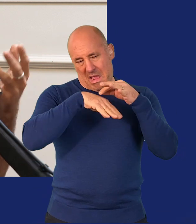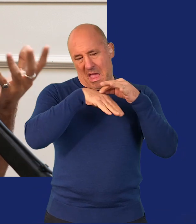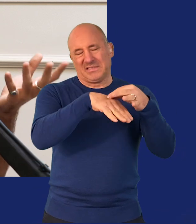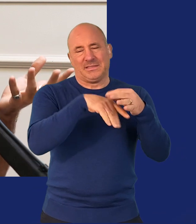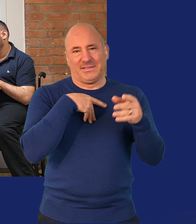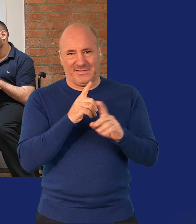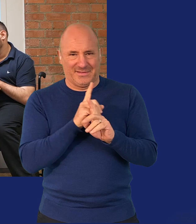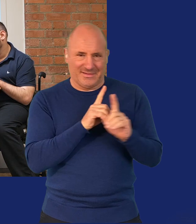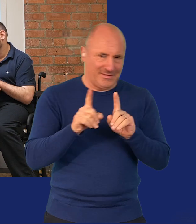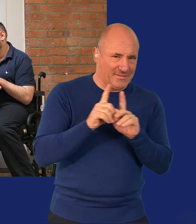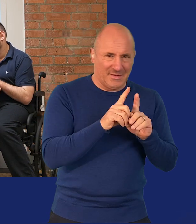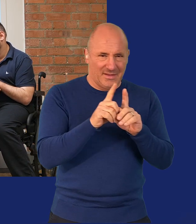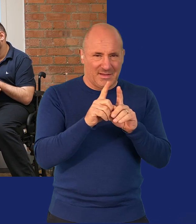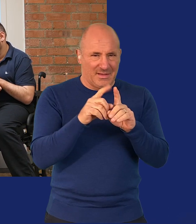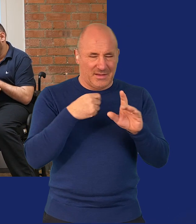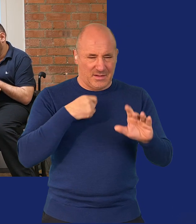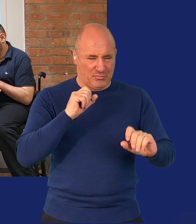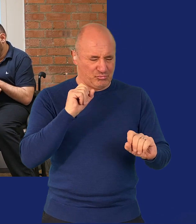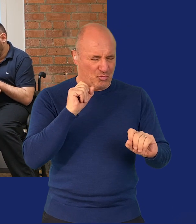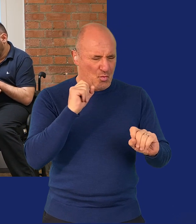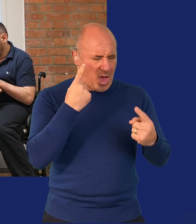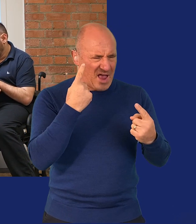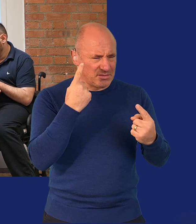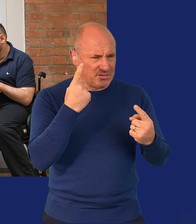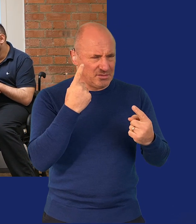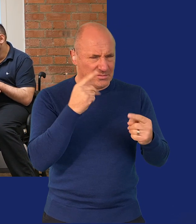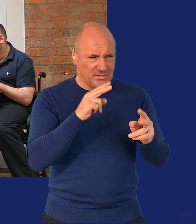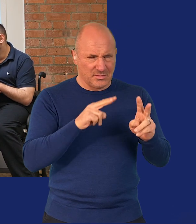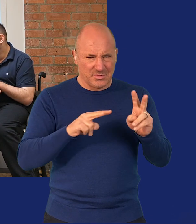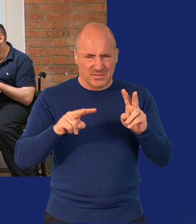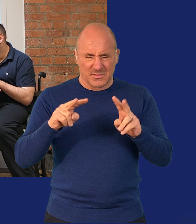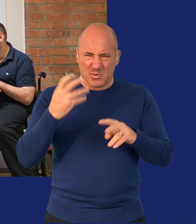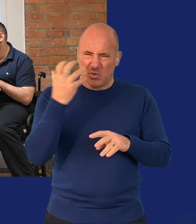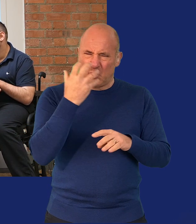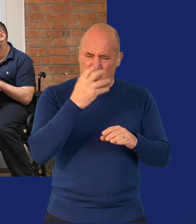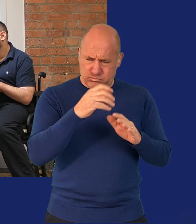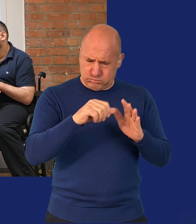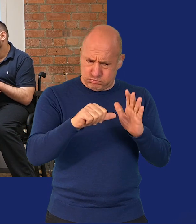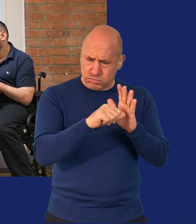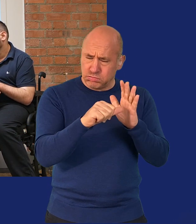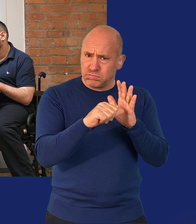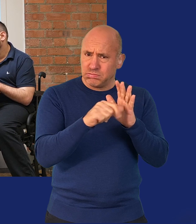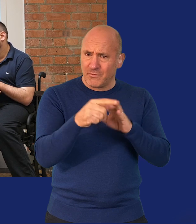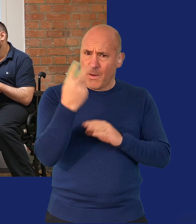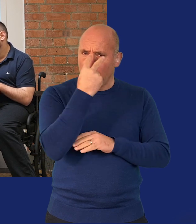blind, um, like, and um, like it was only when I was, um,